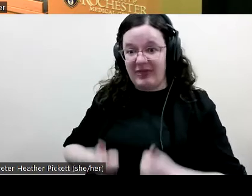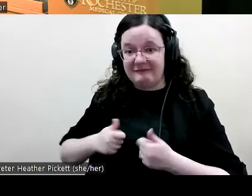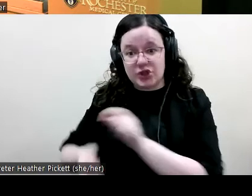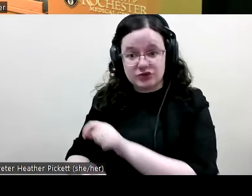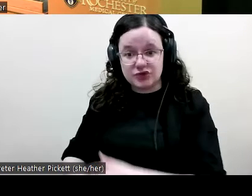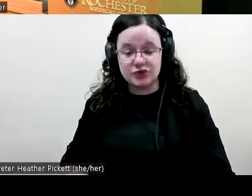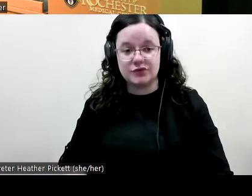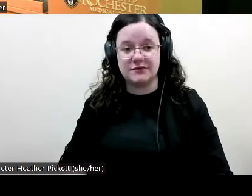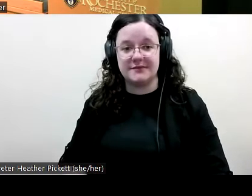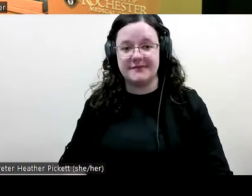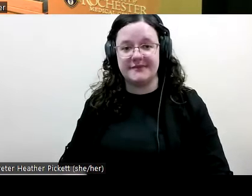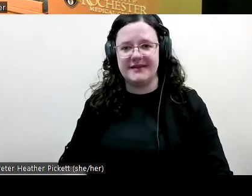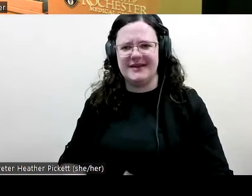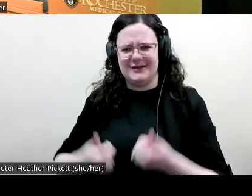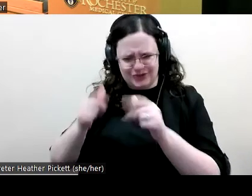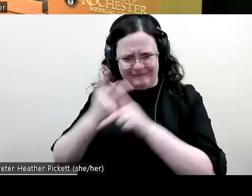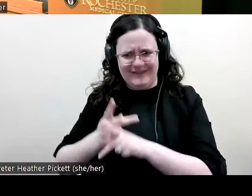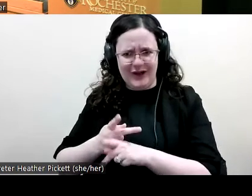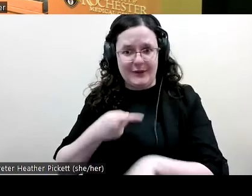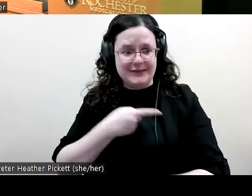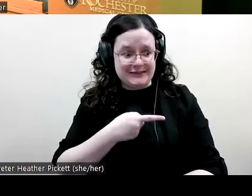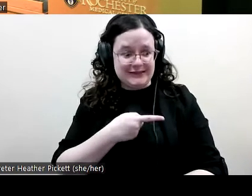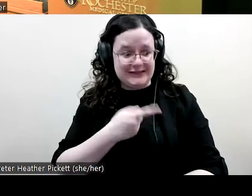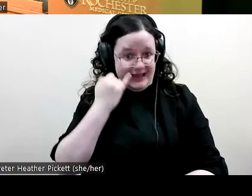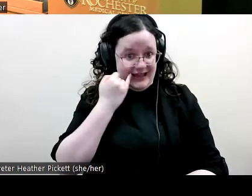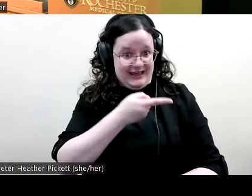out like where are they going to live if they're not going to live with me what happens when I die